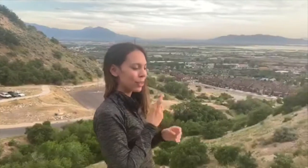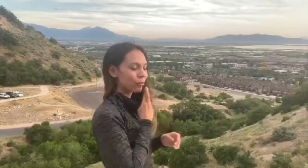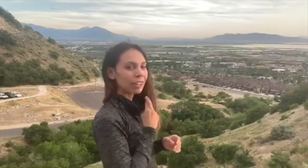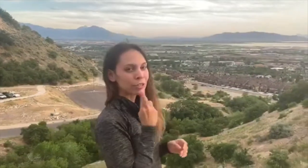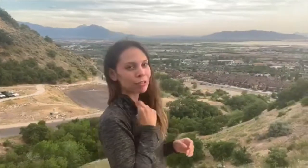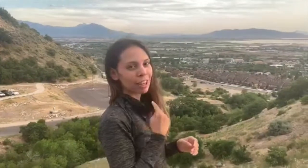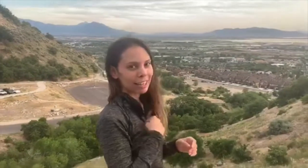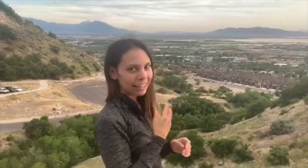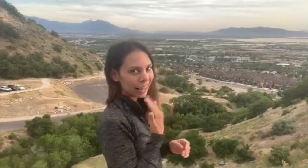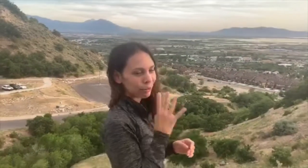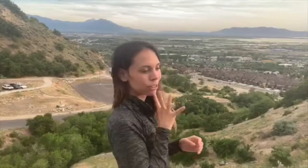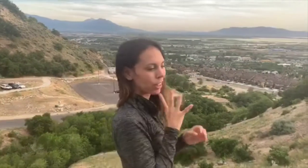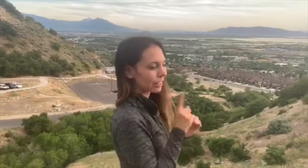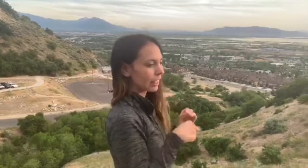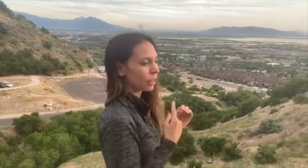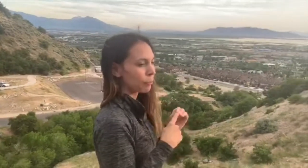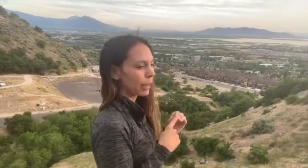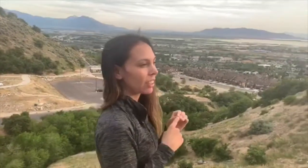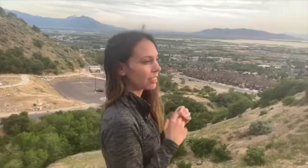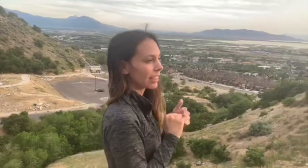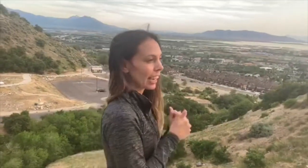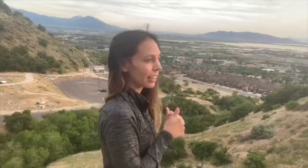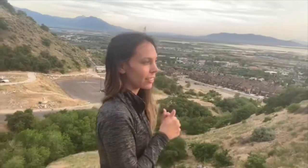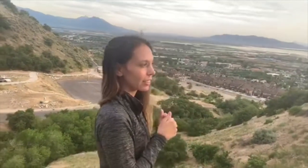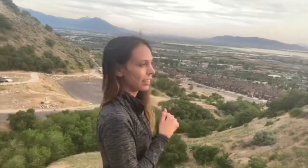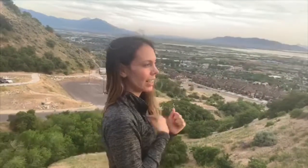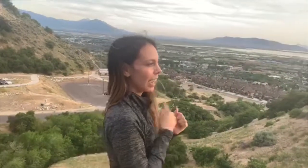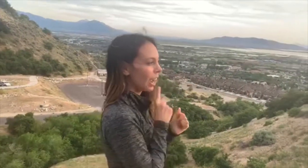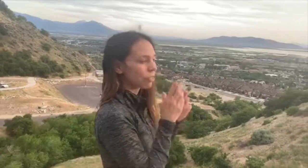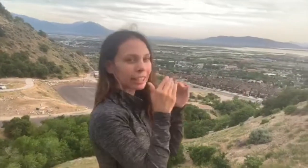R: So in the restaurant I was talking about how